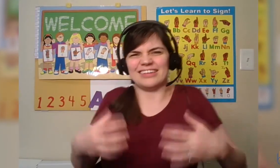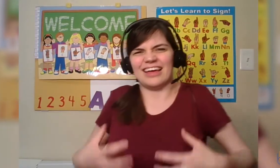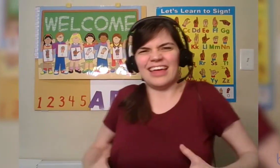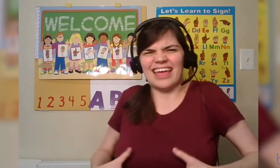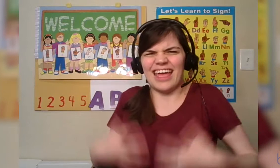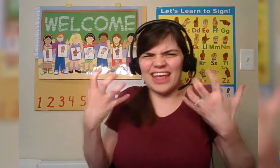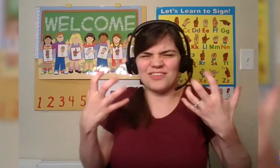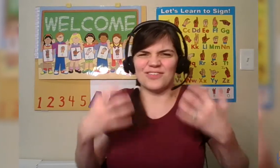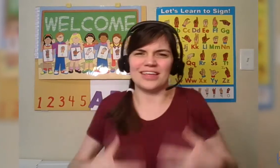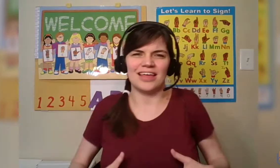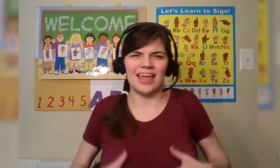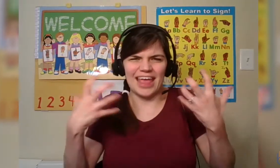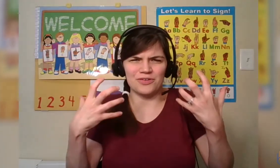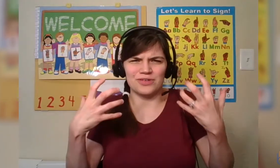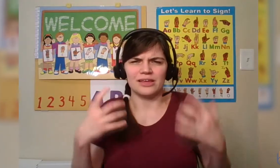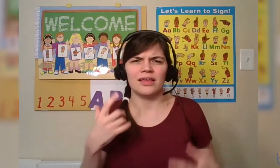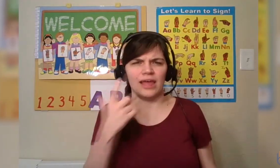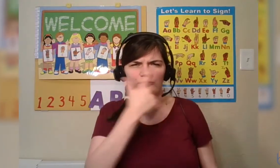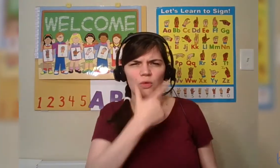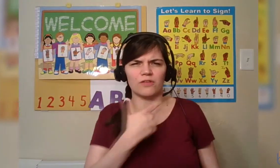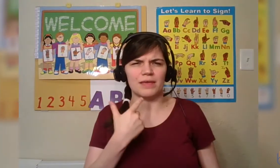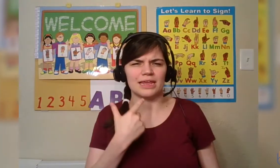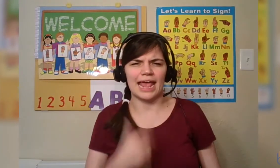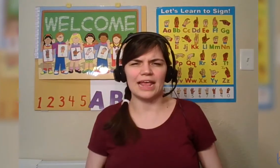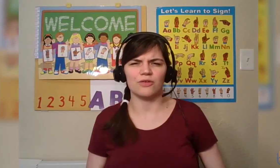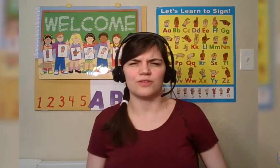Angry. Angry. And of course make an angry face.